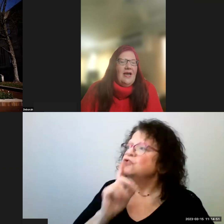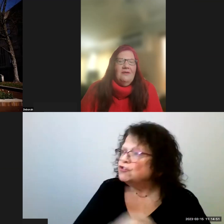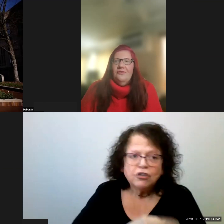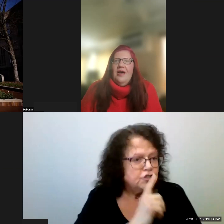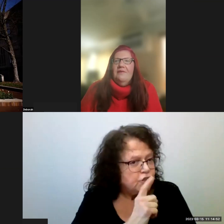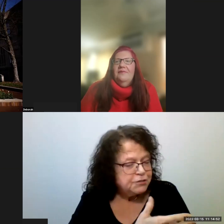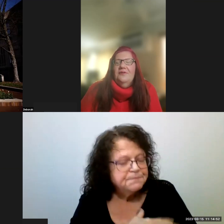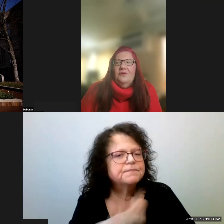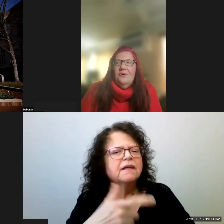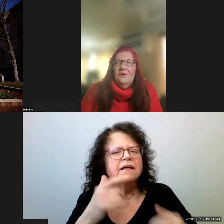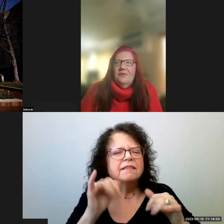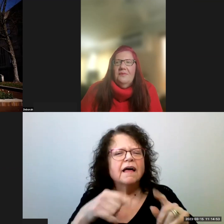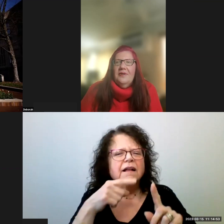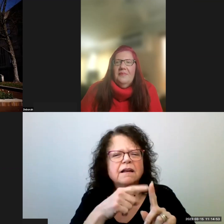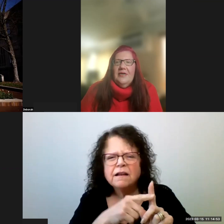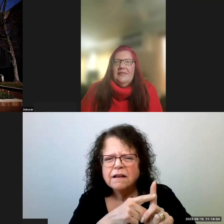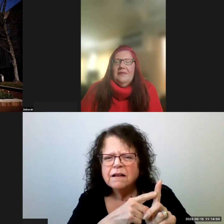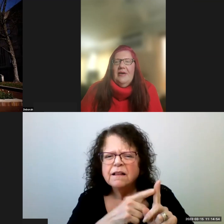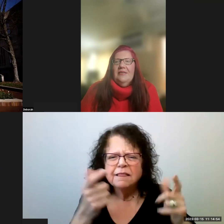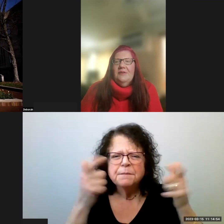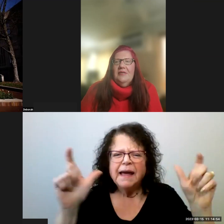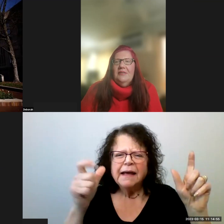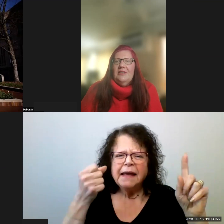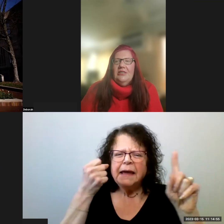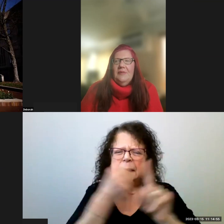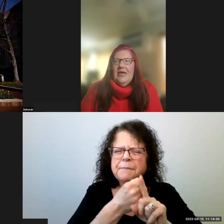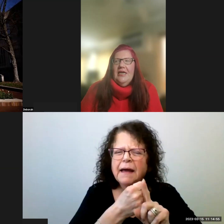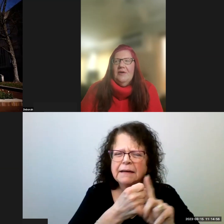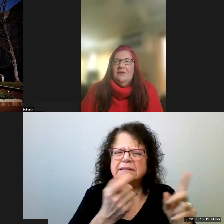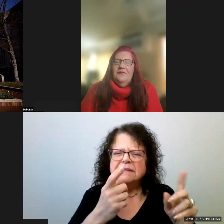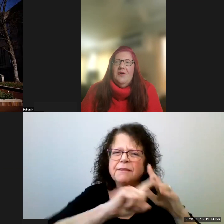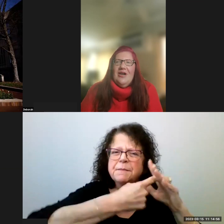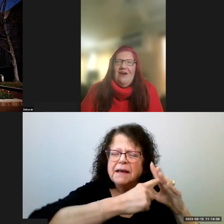I don't drive. One of the biggest impacts especially at the beginning was figuring out